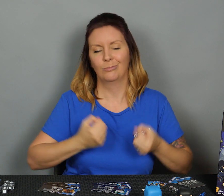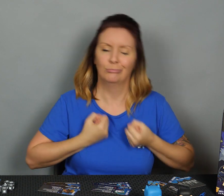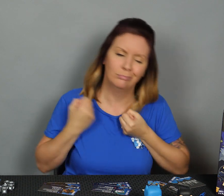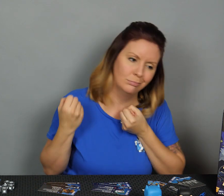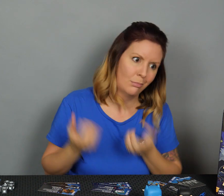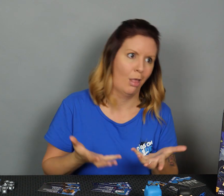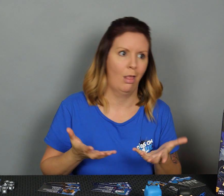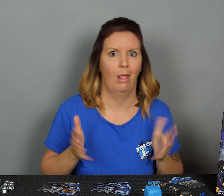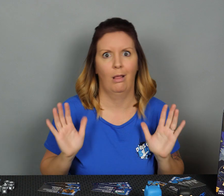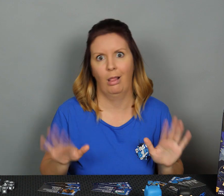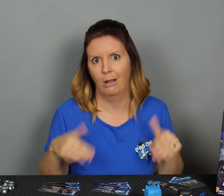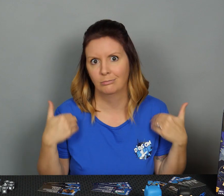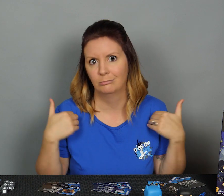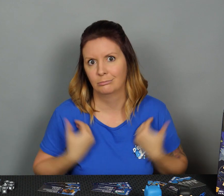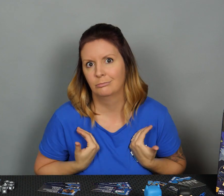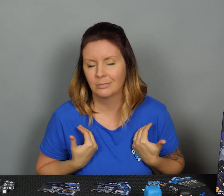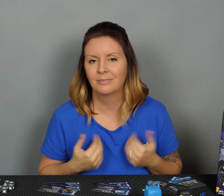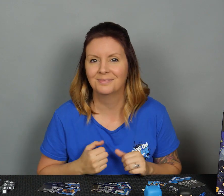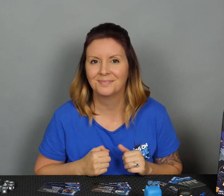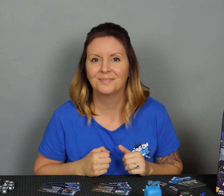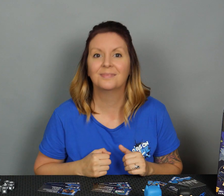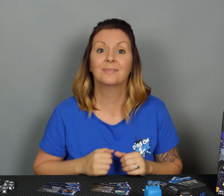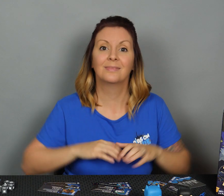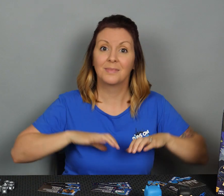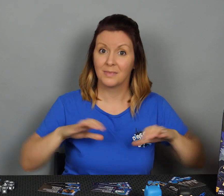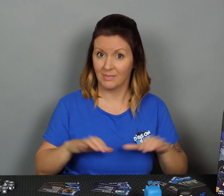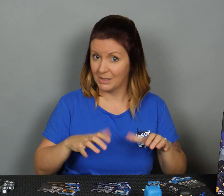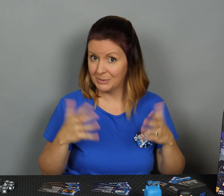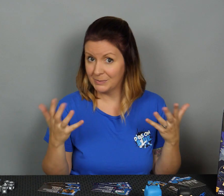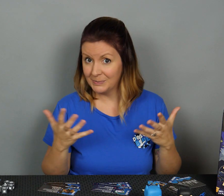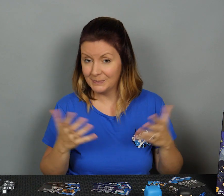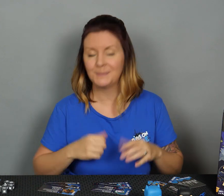Then, that character will be exhausted.